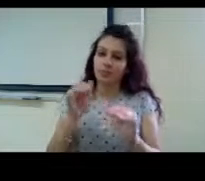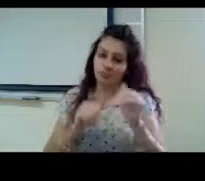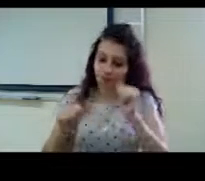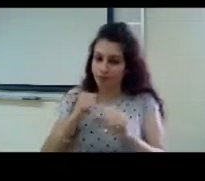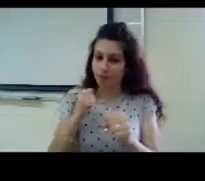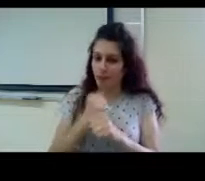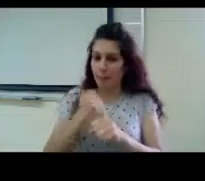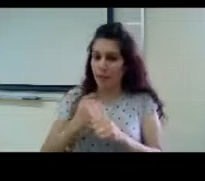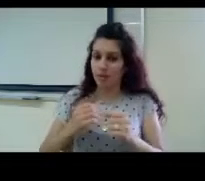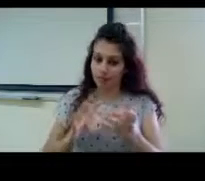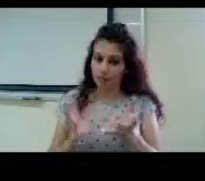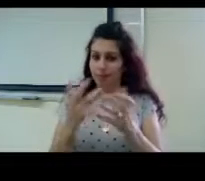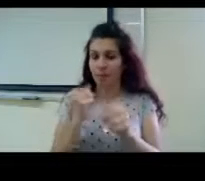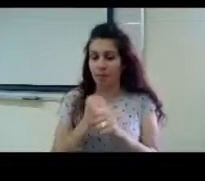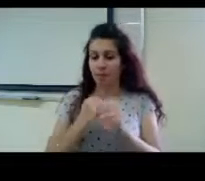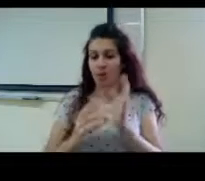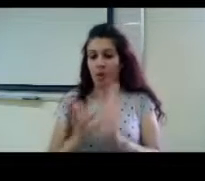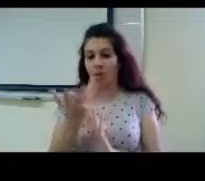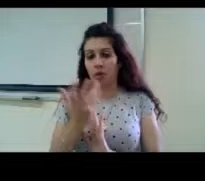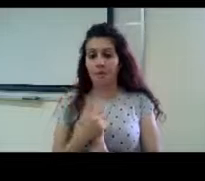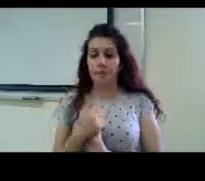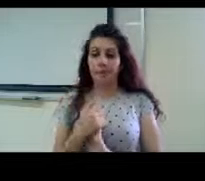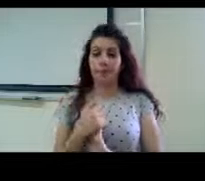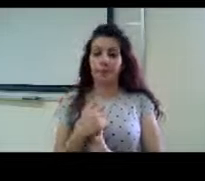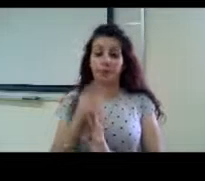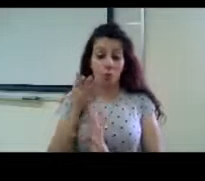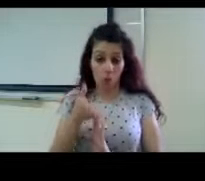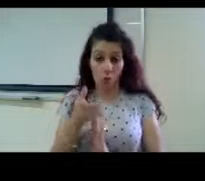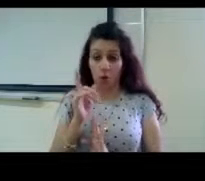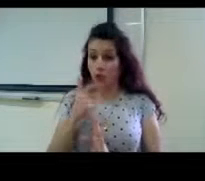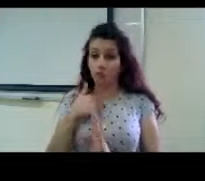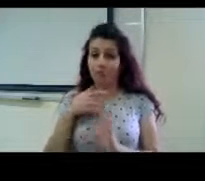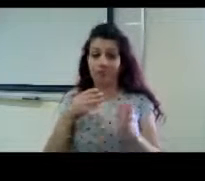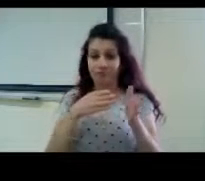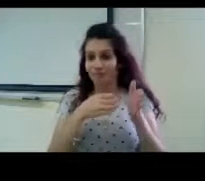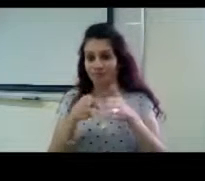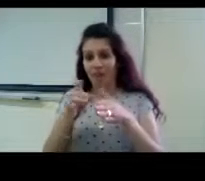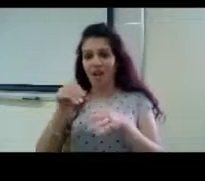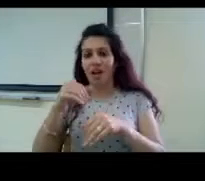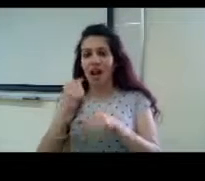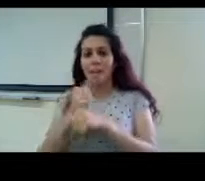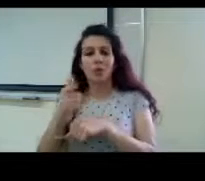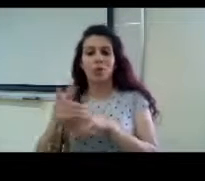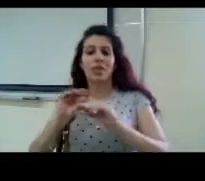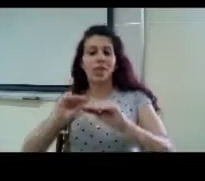of partnership which is happening and a great example is our partnership with